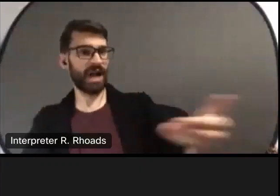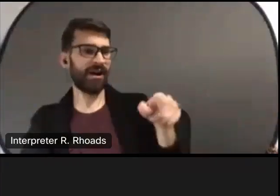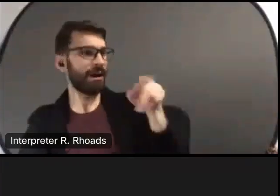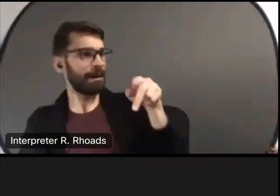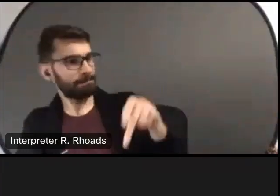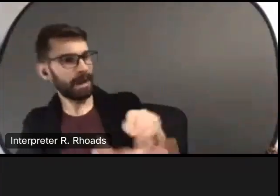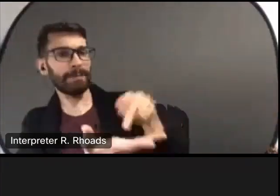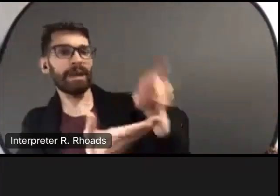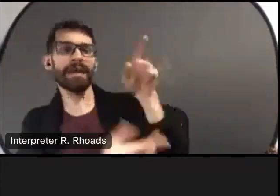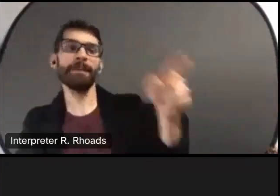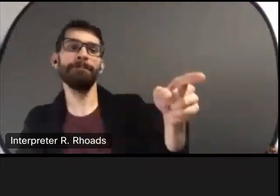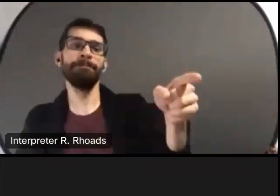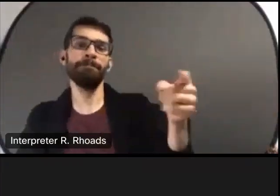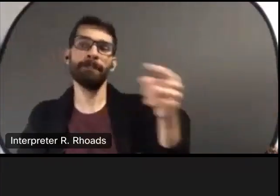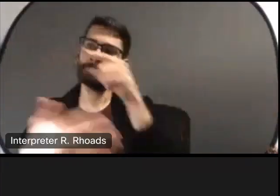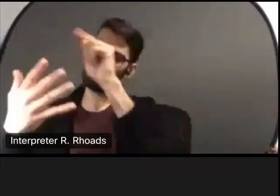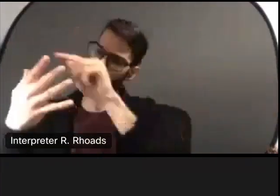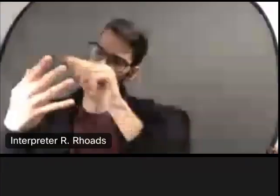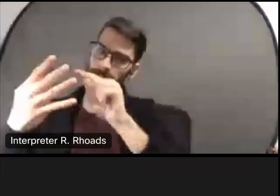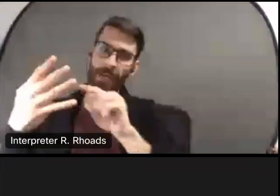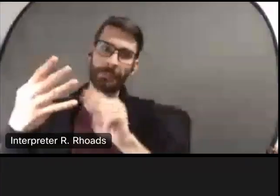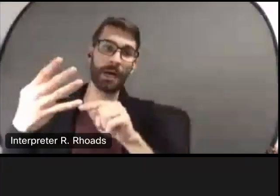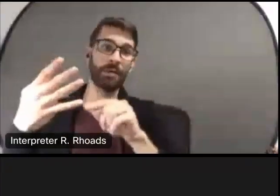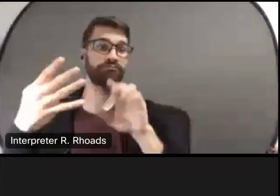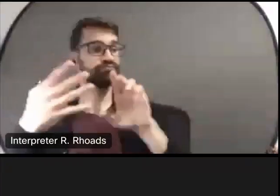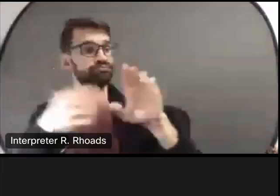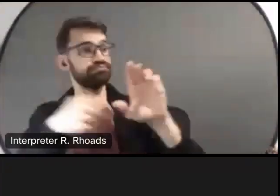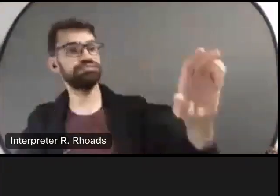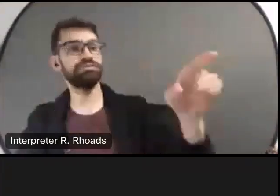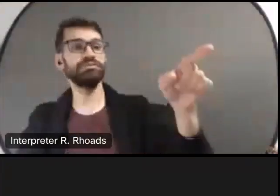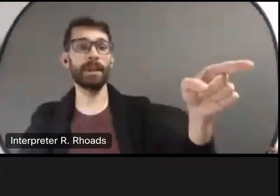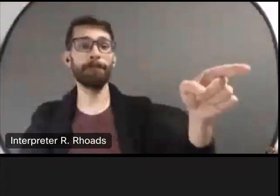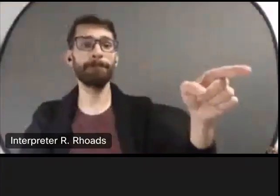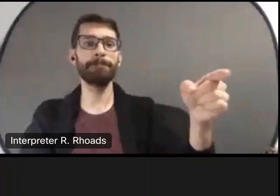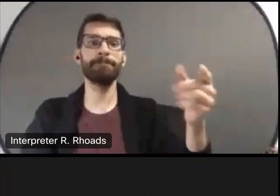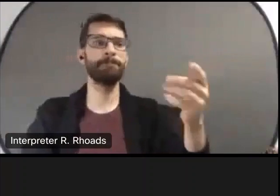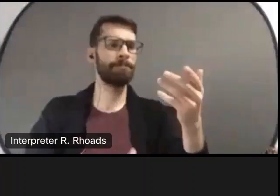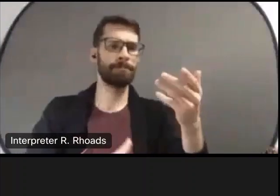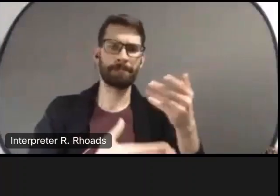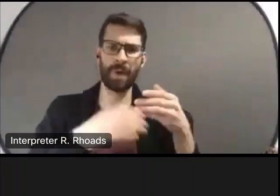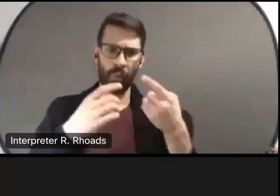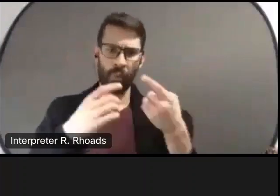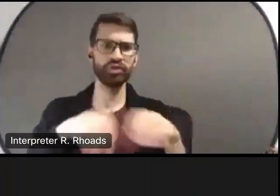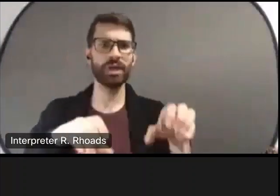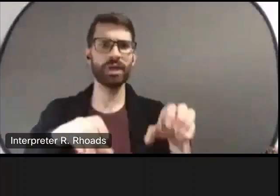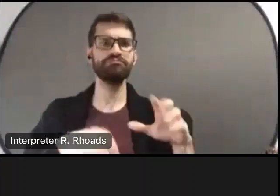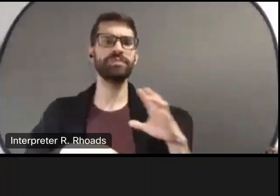for all of those different services in that same category, you only need to prepare one check. Does